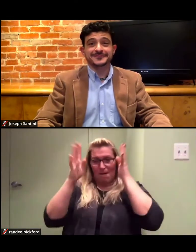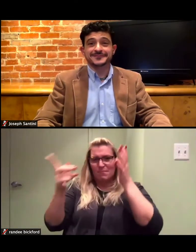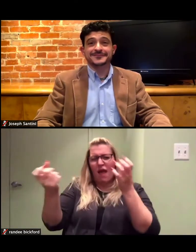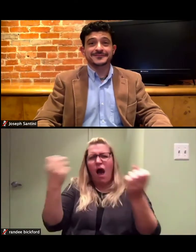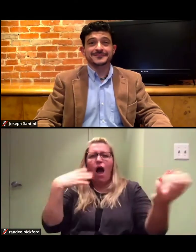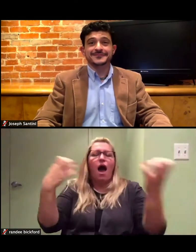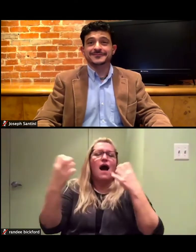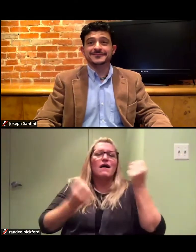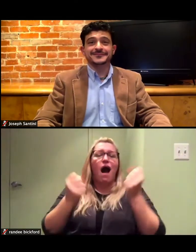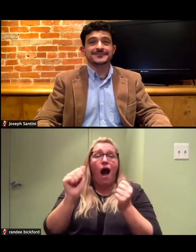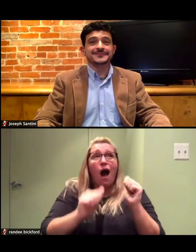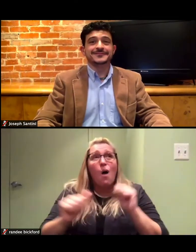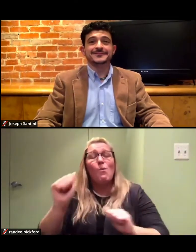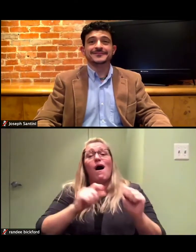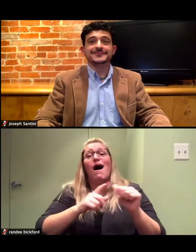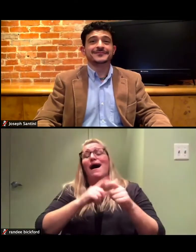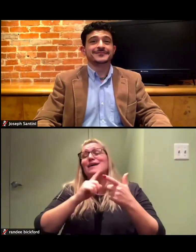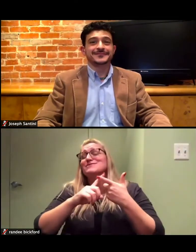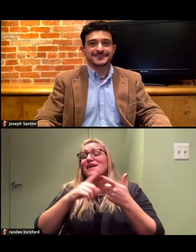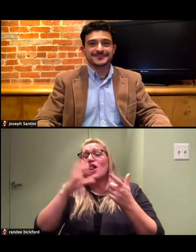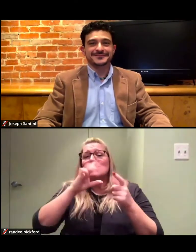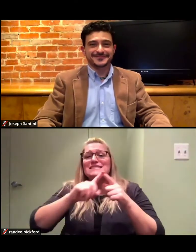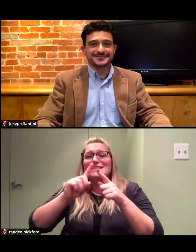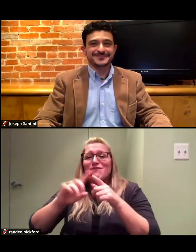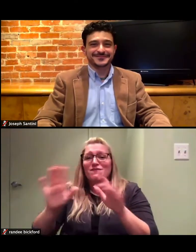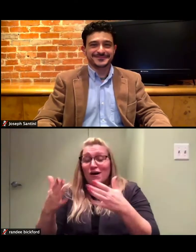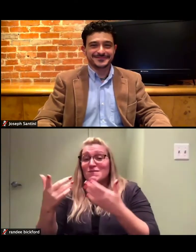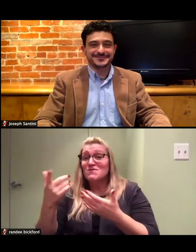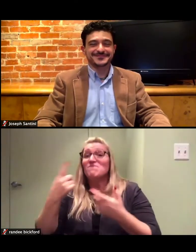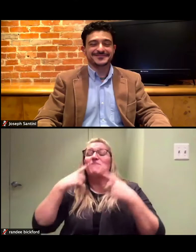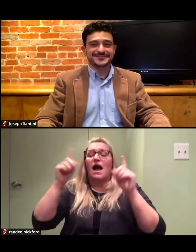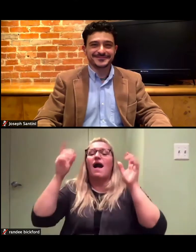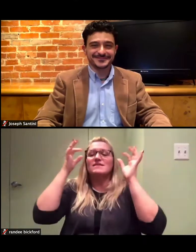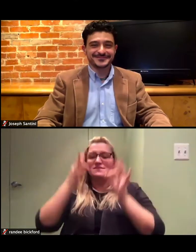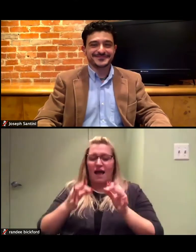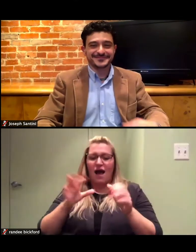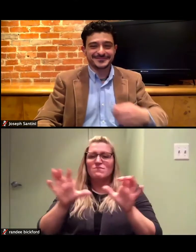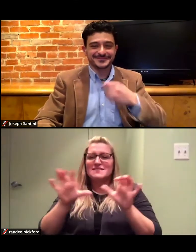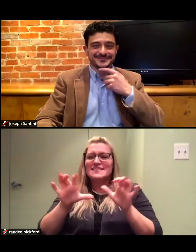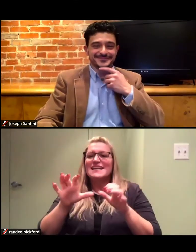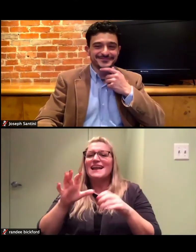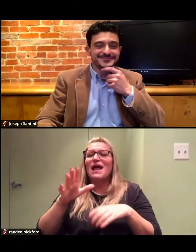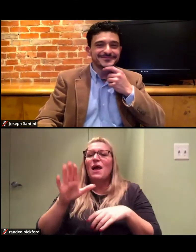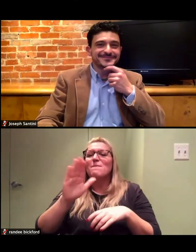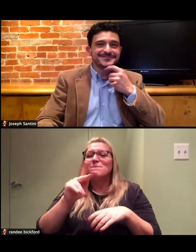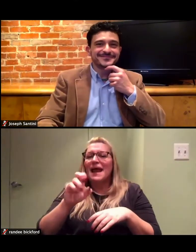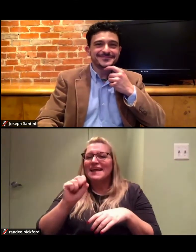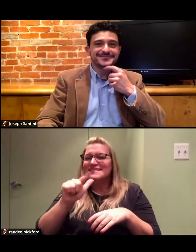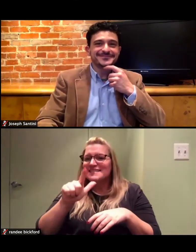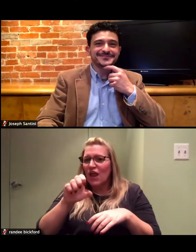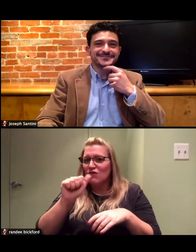So, I told them they had to come up with ideas. They discussed a carwash, they looked at different fundraisers and they finally decided